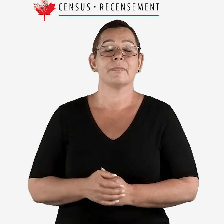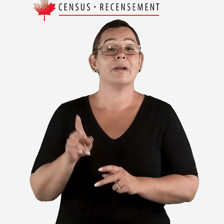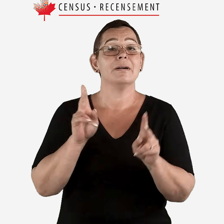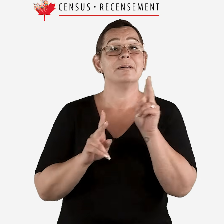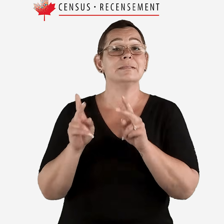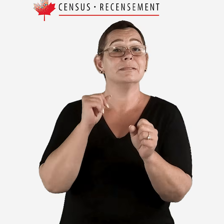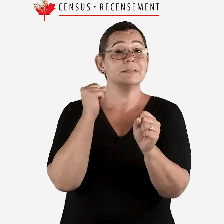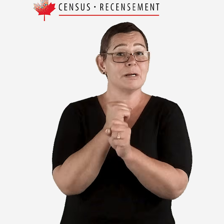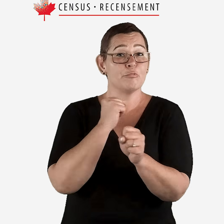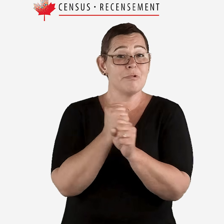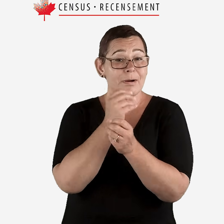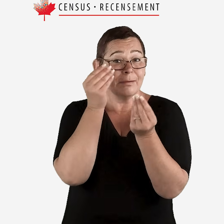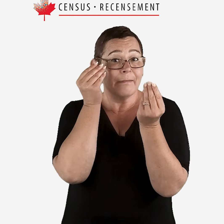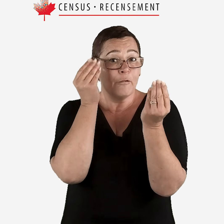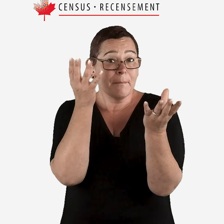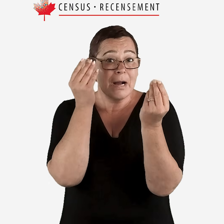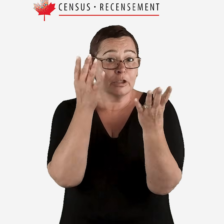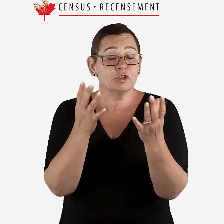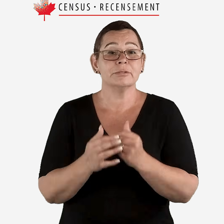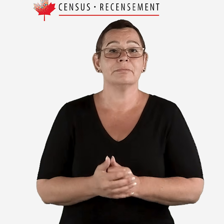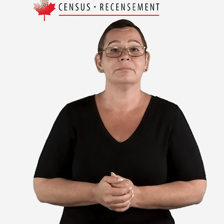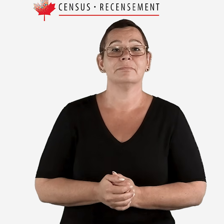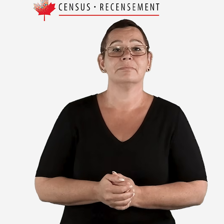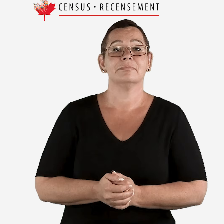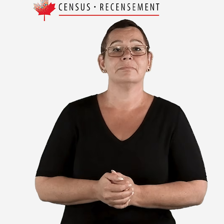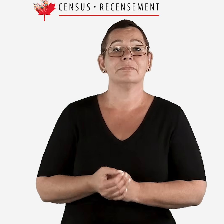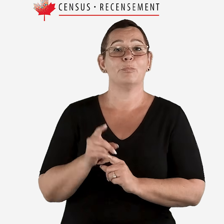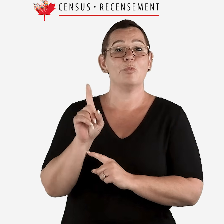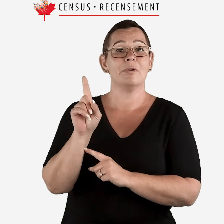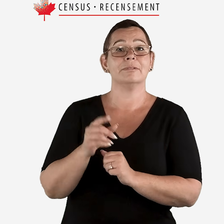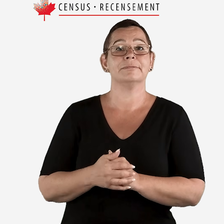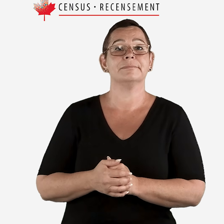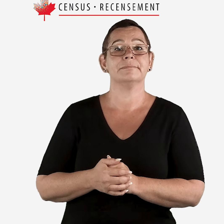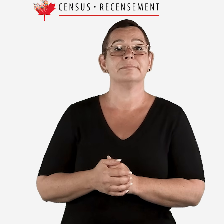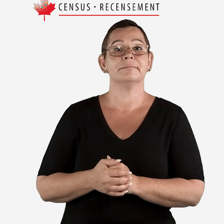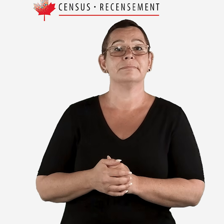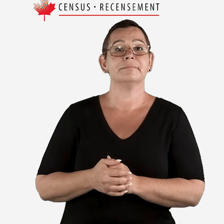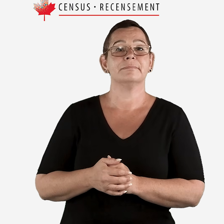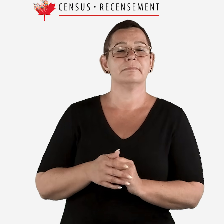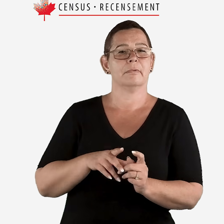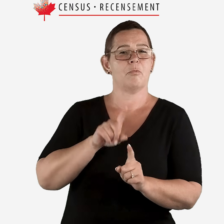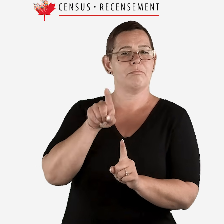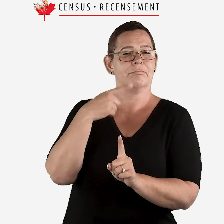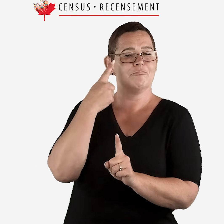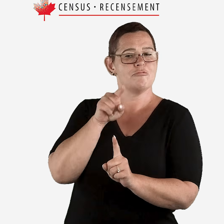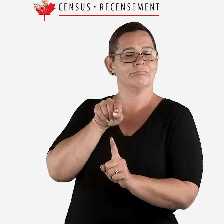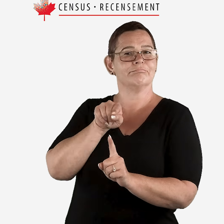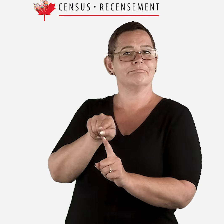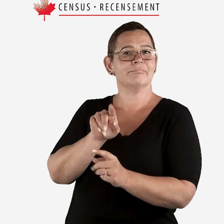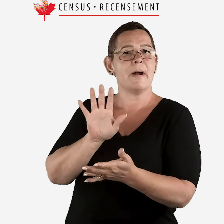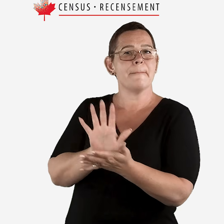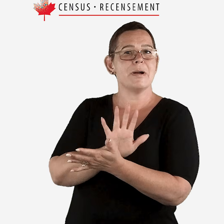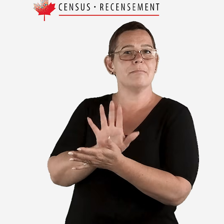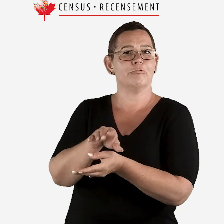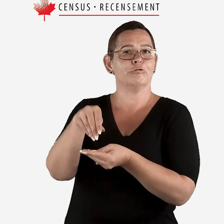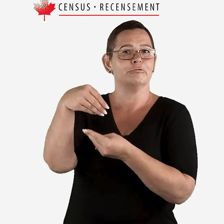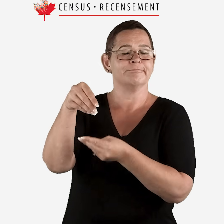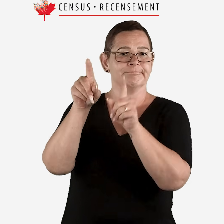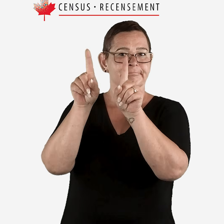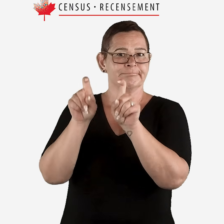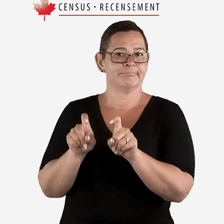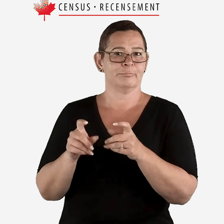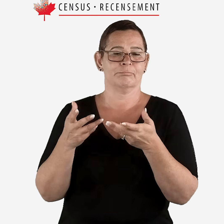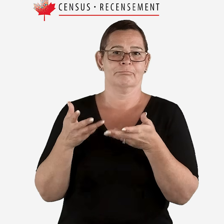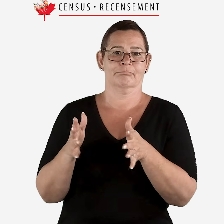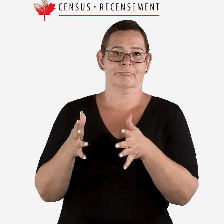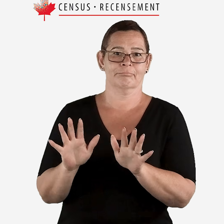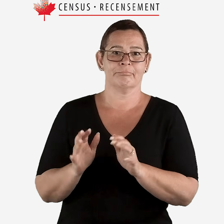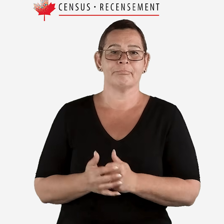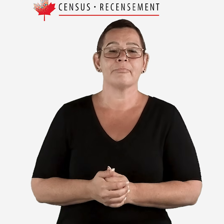Demographic information 1. Name (applies to paper questionnaire only)